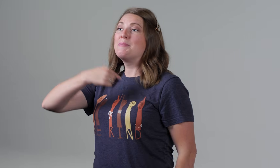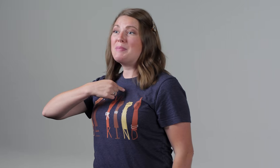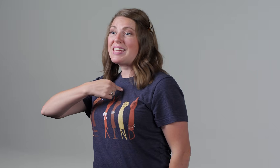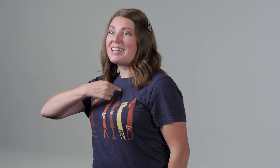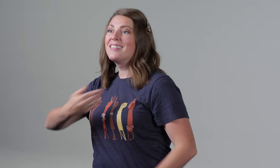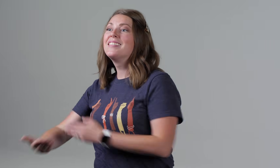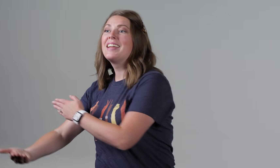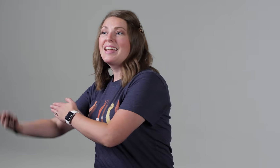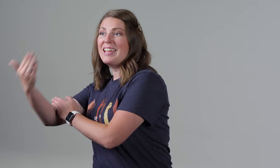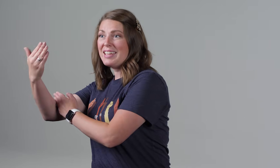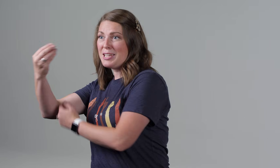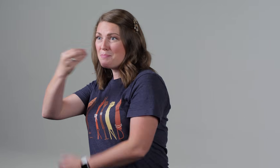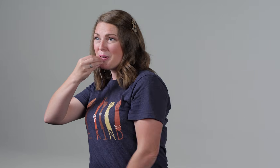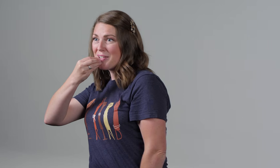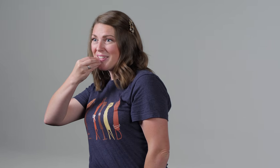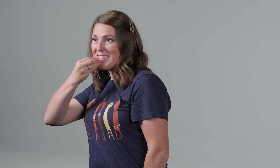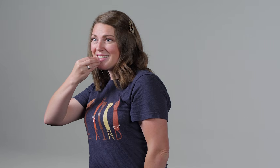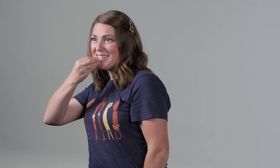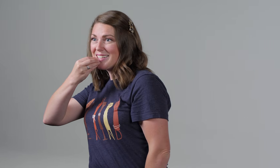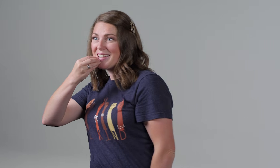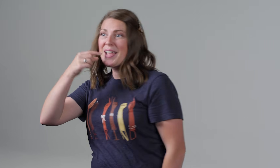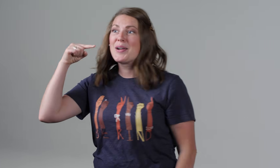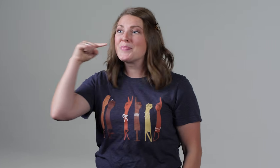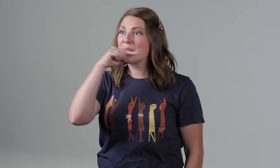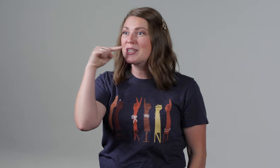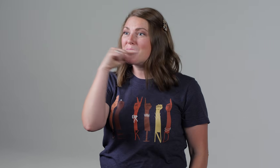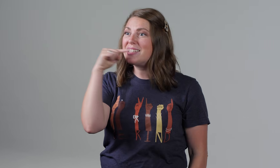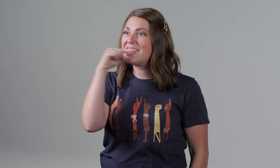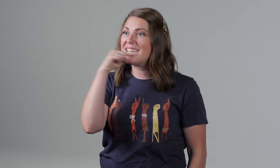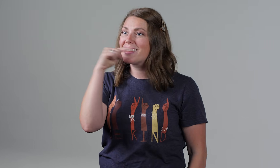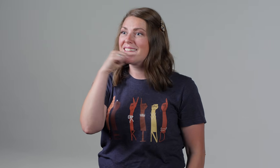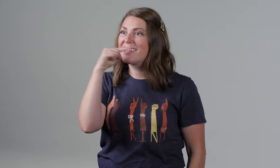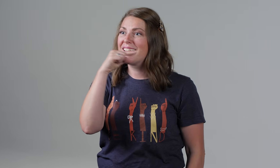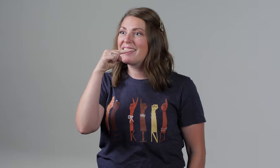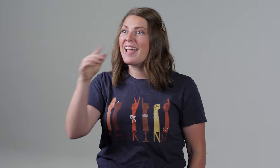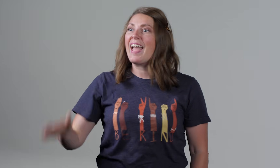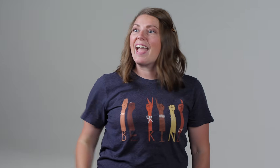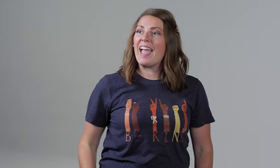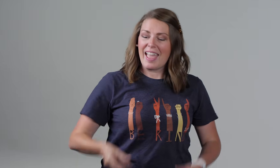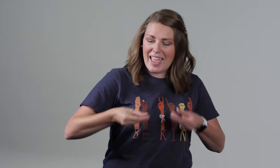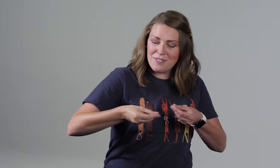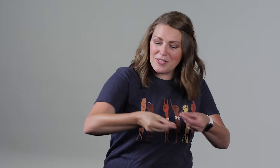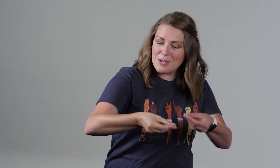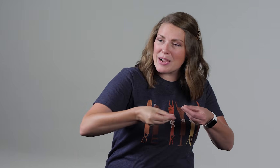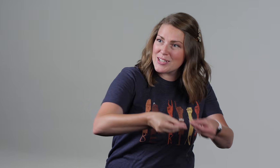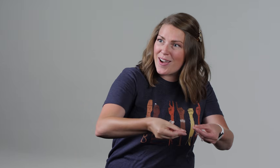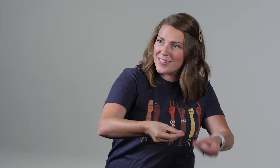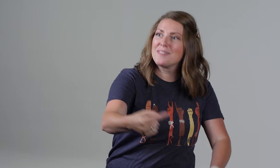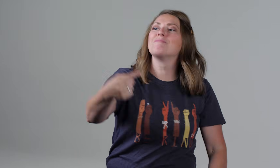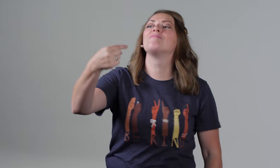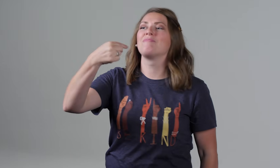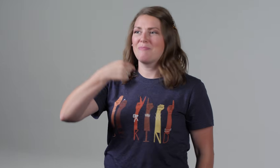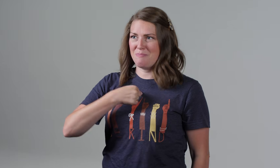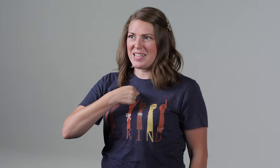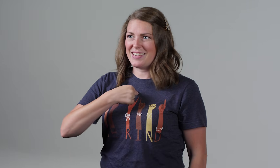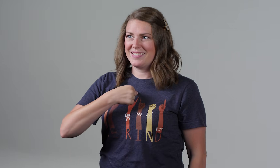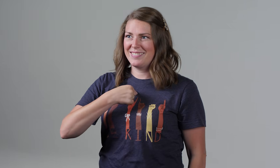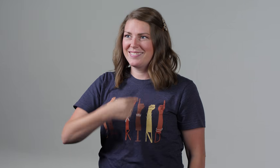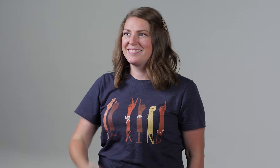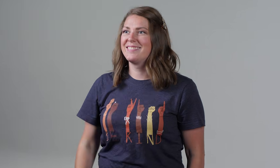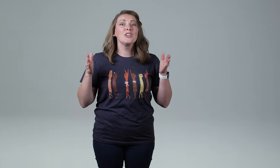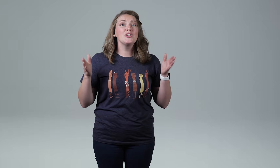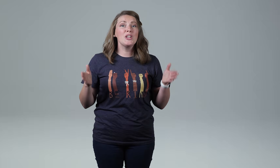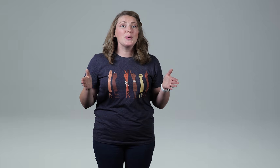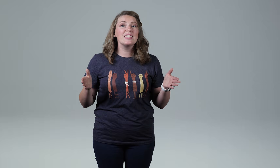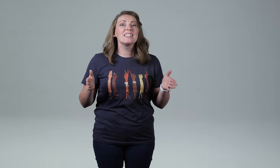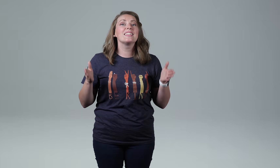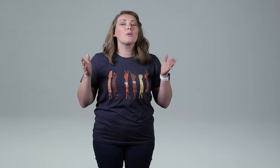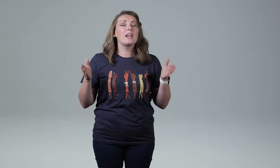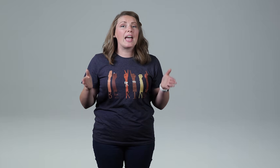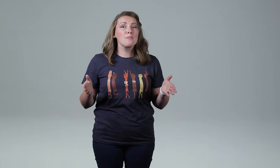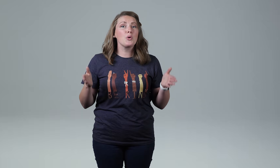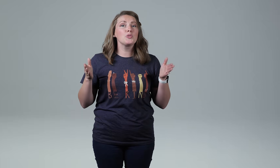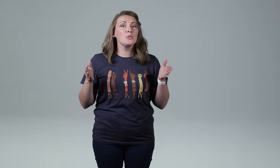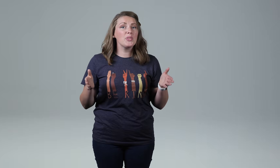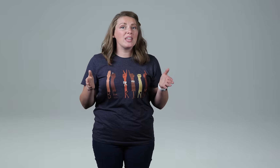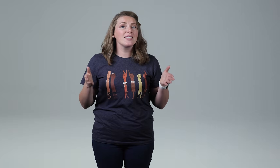me eat breakfast, brush my teeth, and feed my dog me.' Notice that when I had multiple things